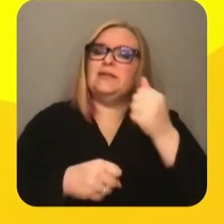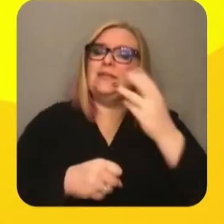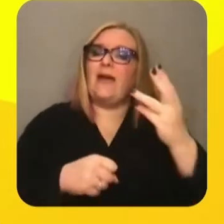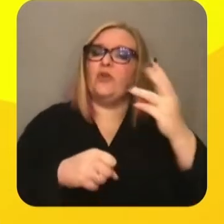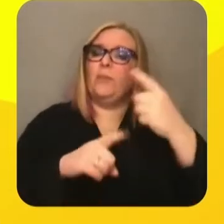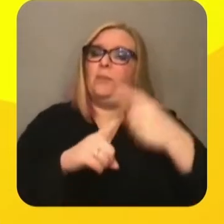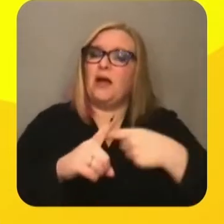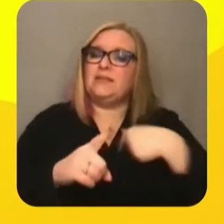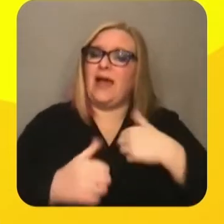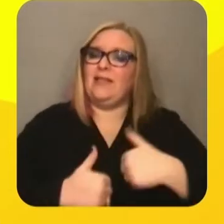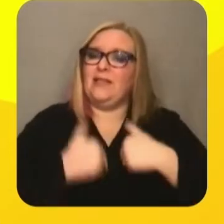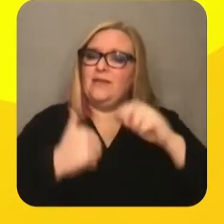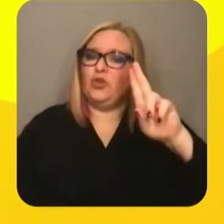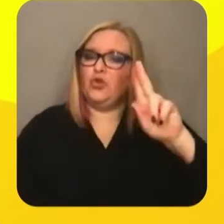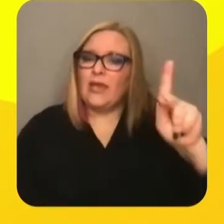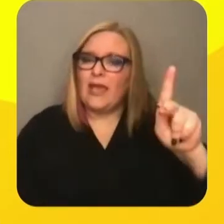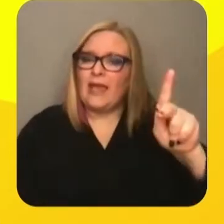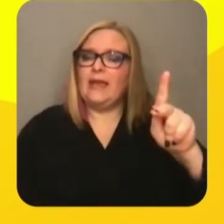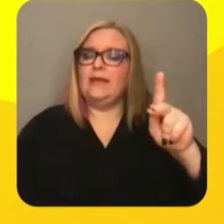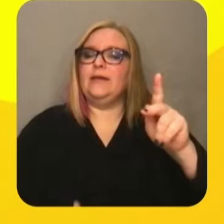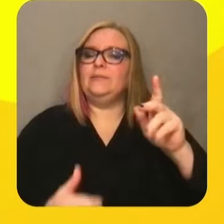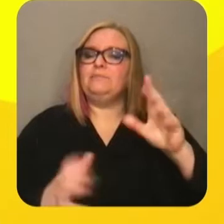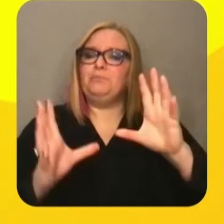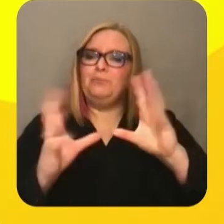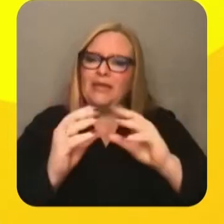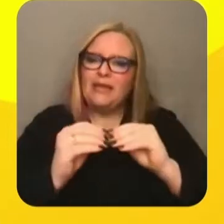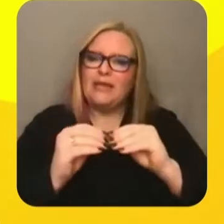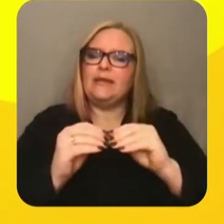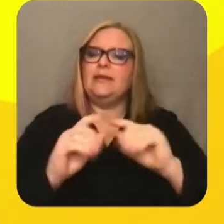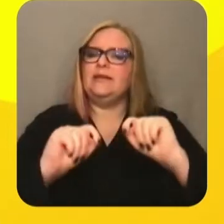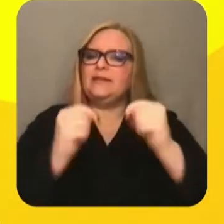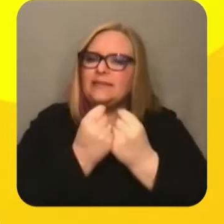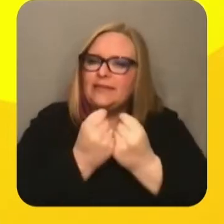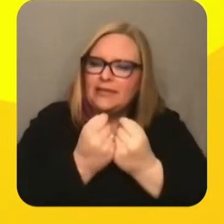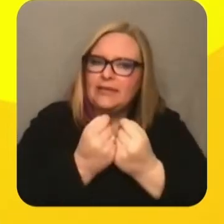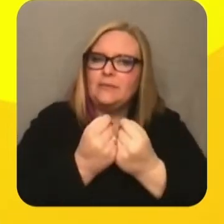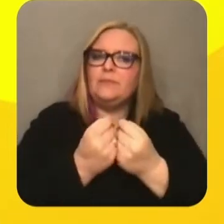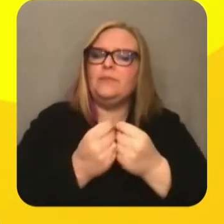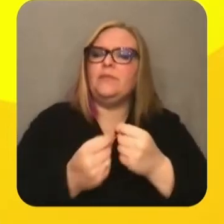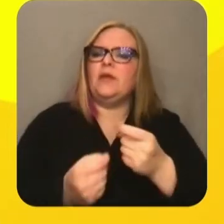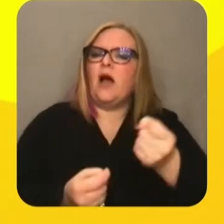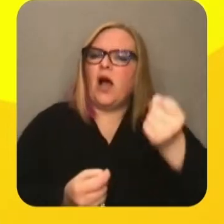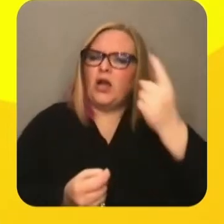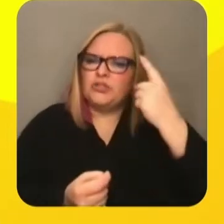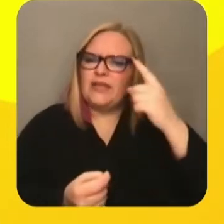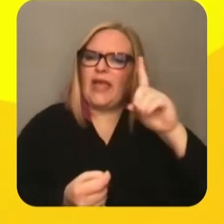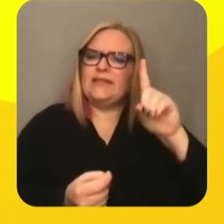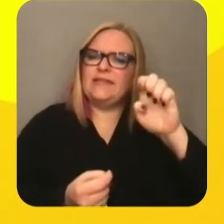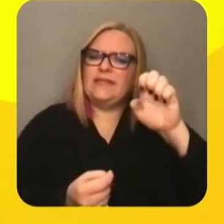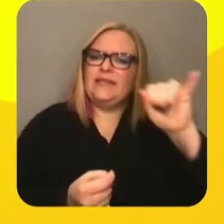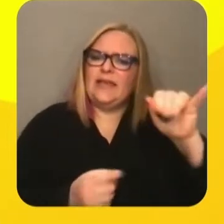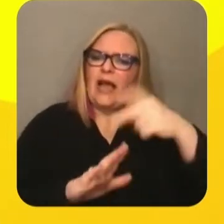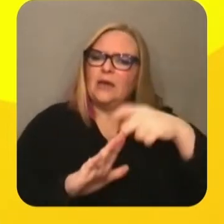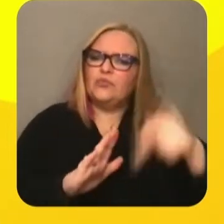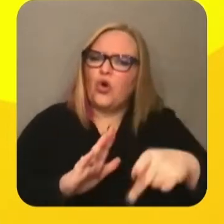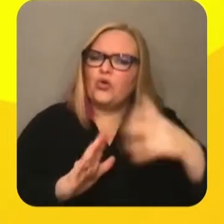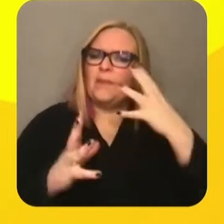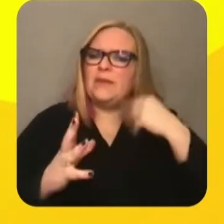meeting with our teammates, getting a deeper understanding of our DEI program experience through international lens.